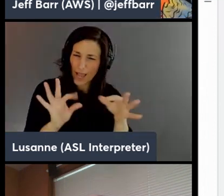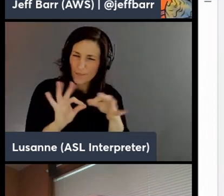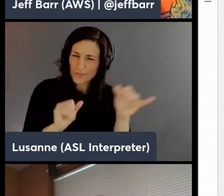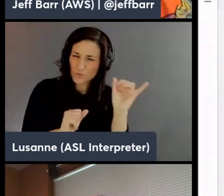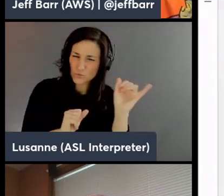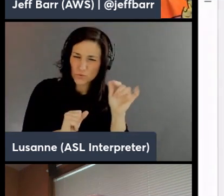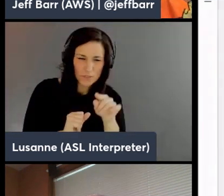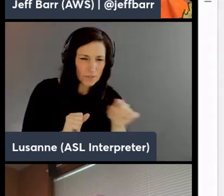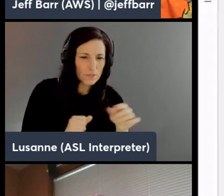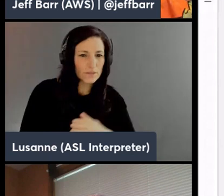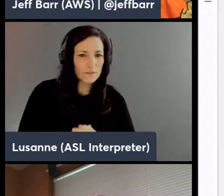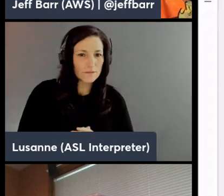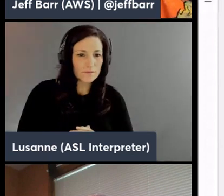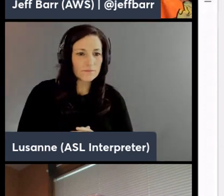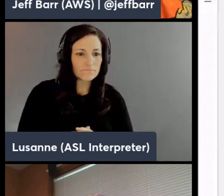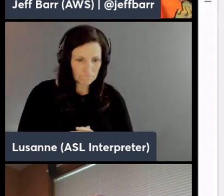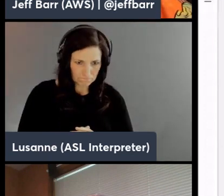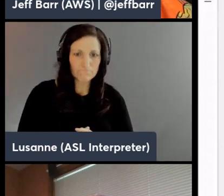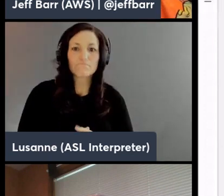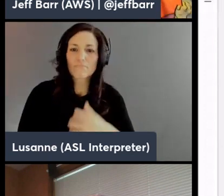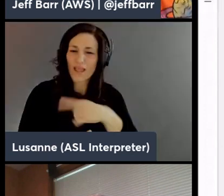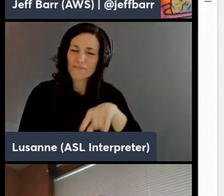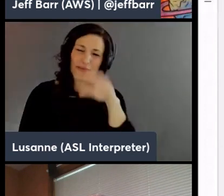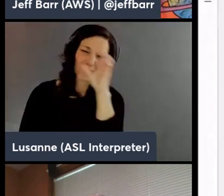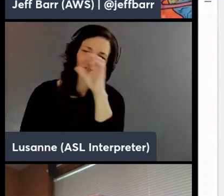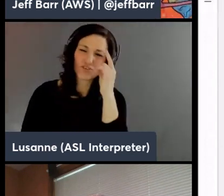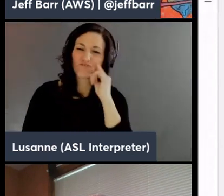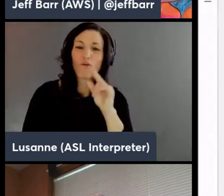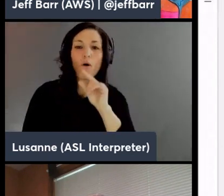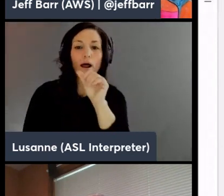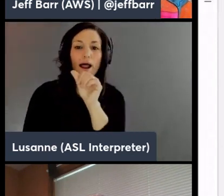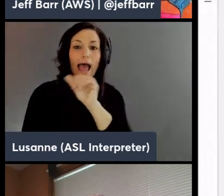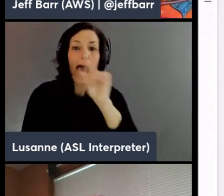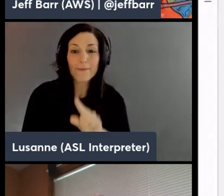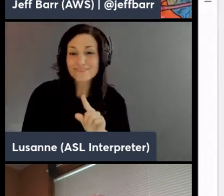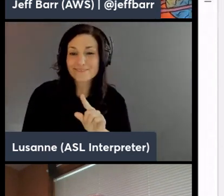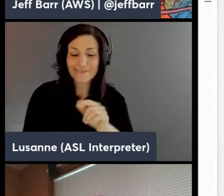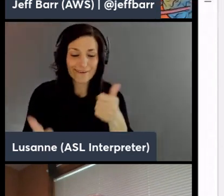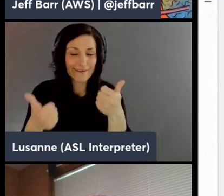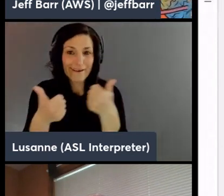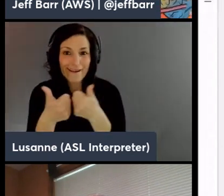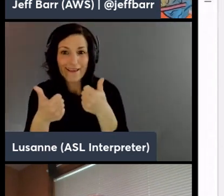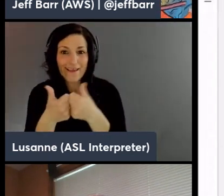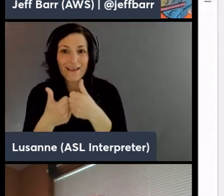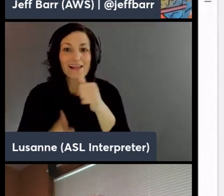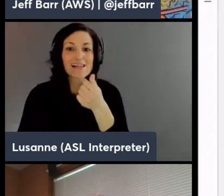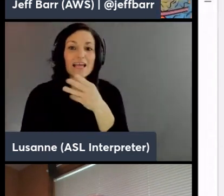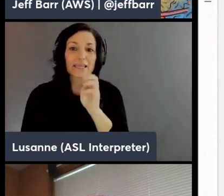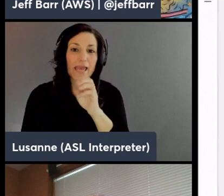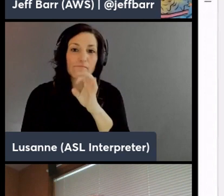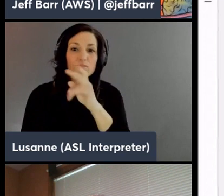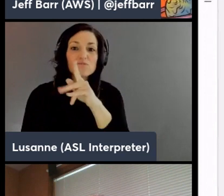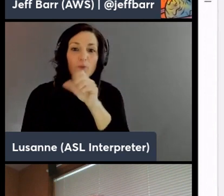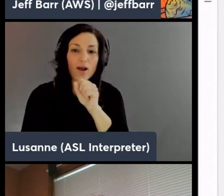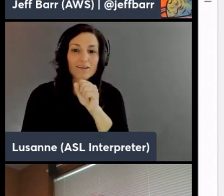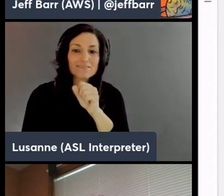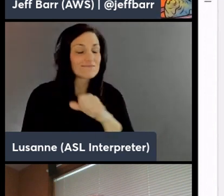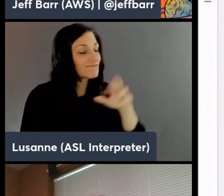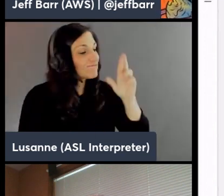Yeah, well, they can certainly do a quick search for Amazon GameSparks. I'm sure they can find that. Well, Ray, we really appreciate your time,